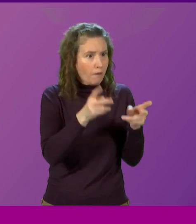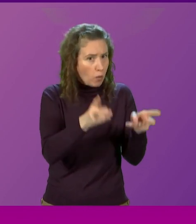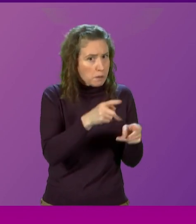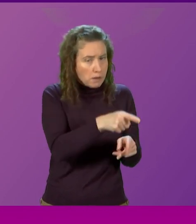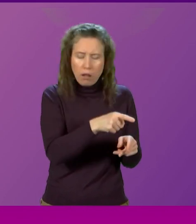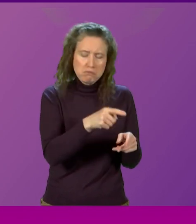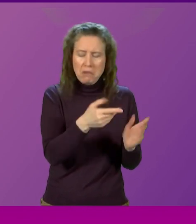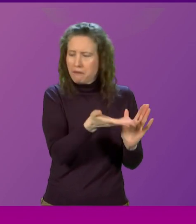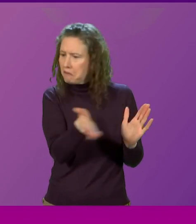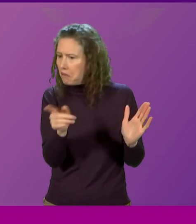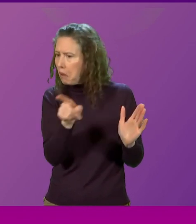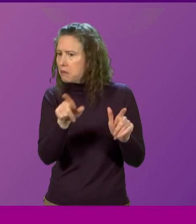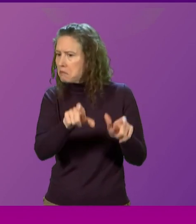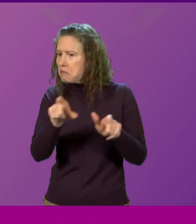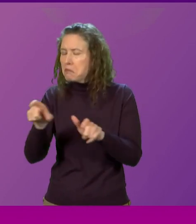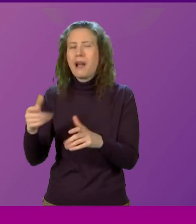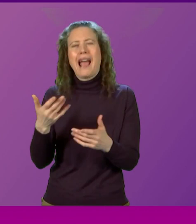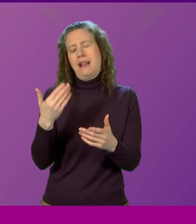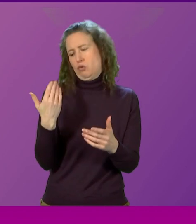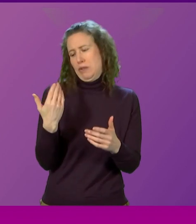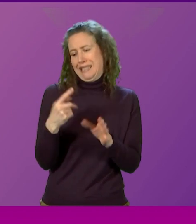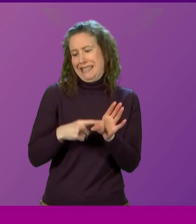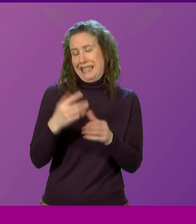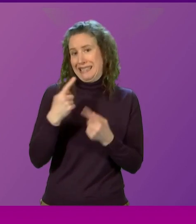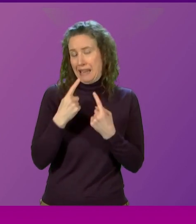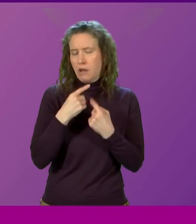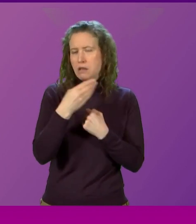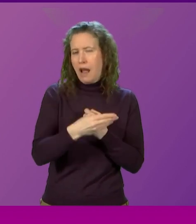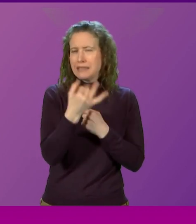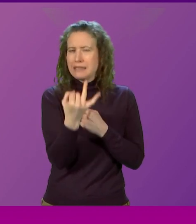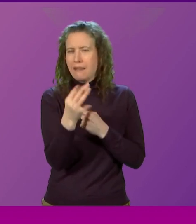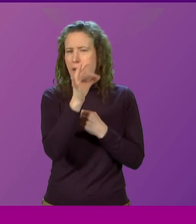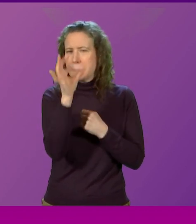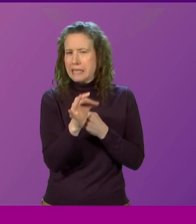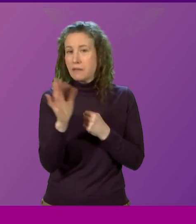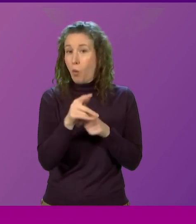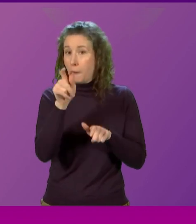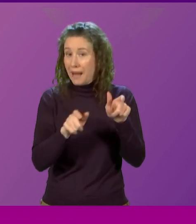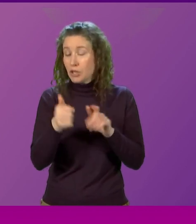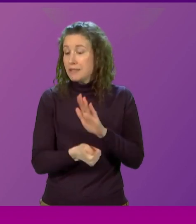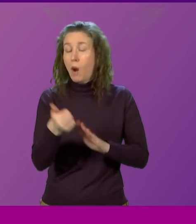in the most recent year for which we have data, 97 per cent of all patients were discharged without delay.